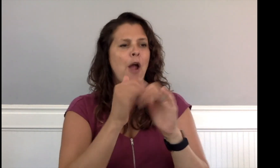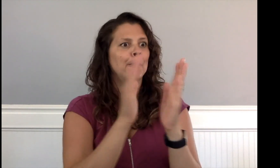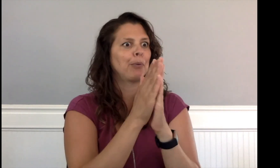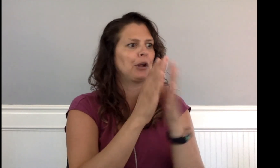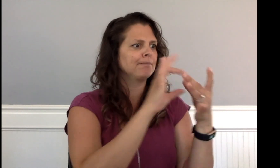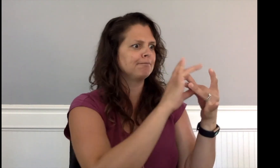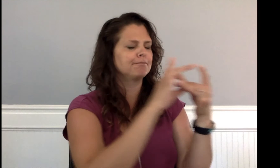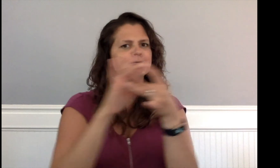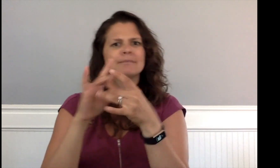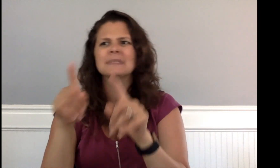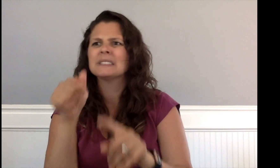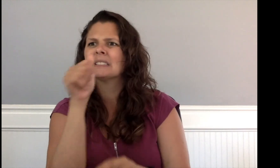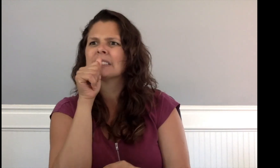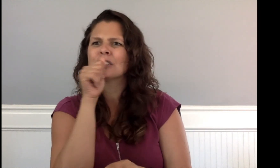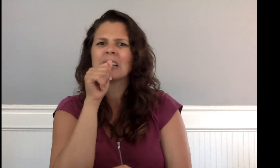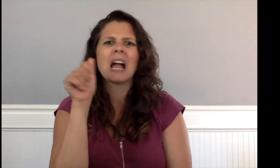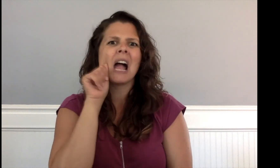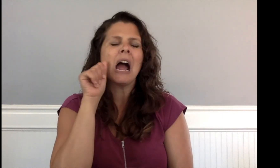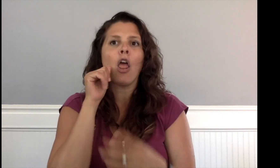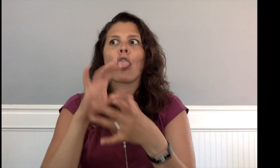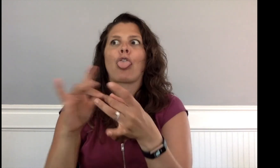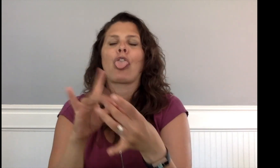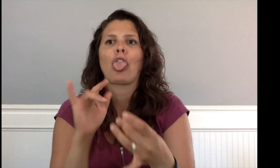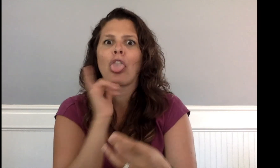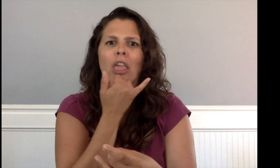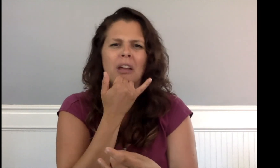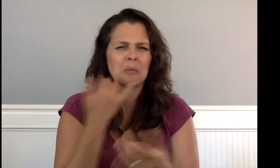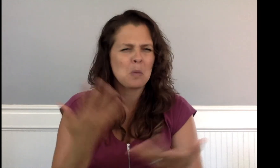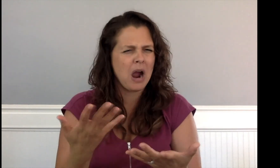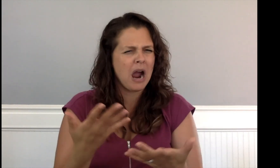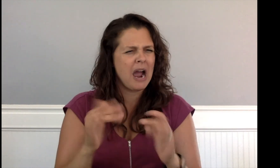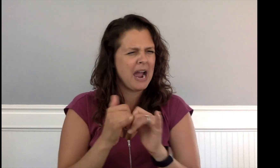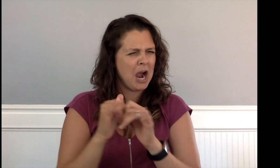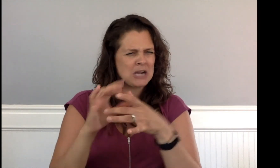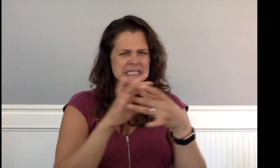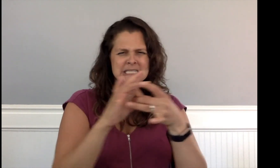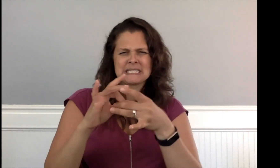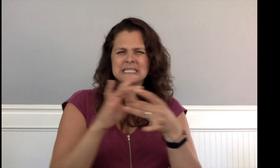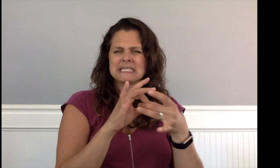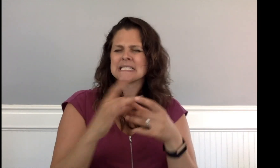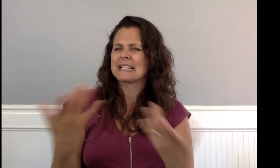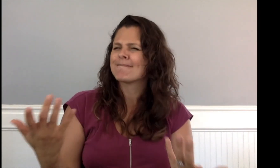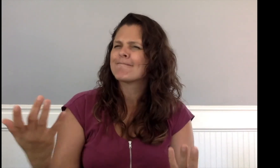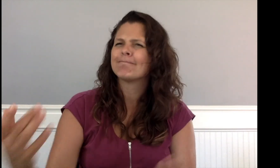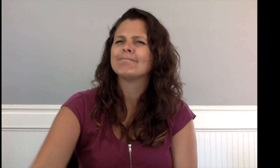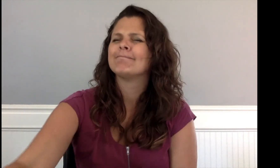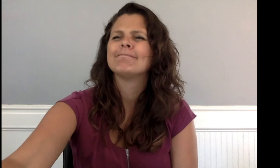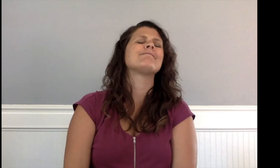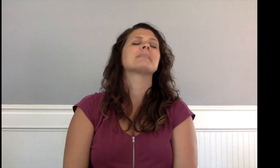How did a book connect to the secret Aggie had told?